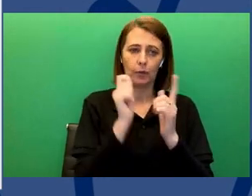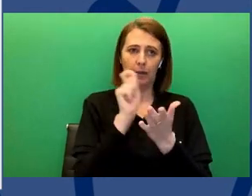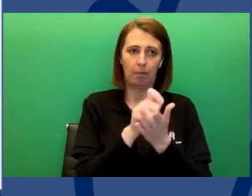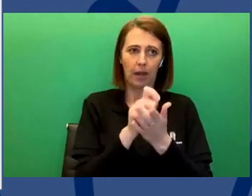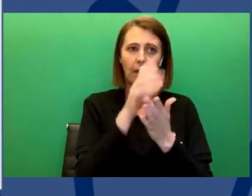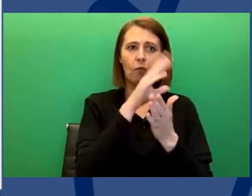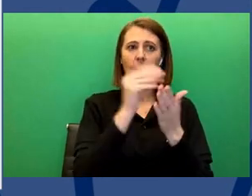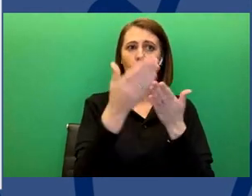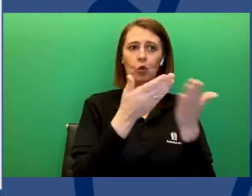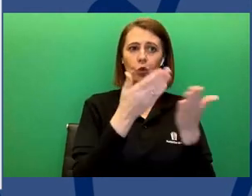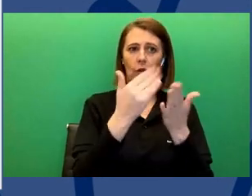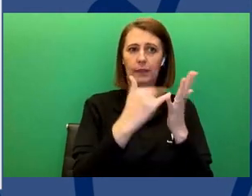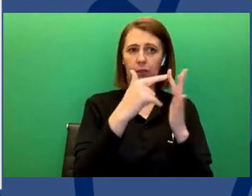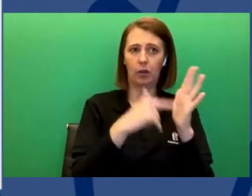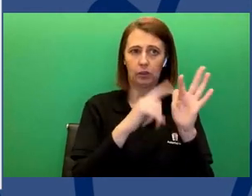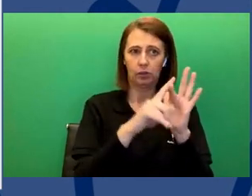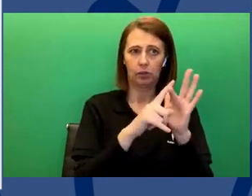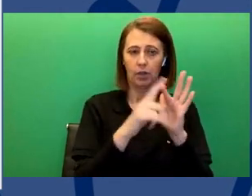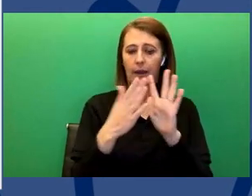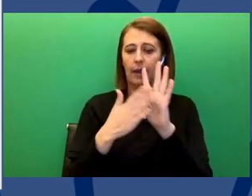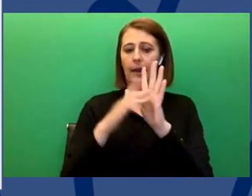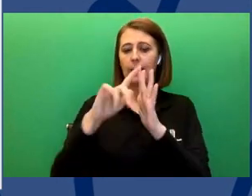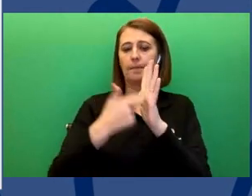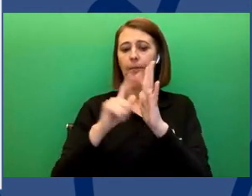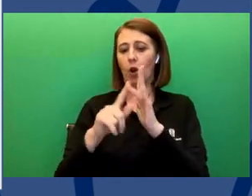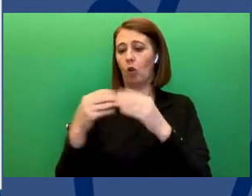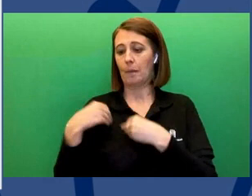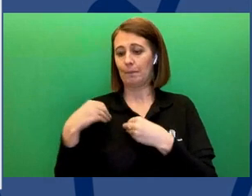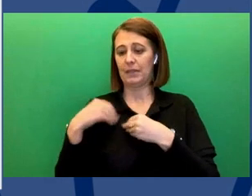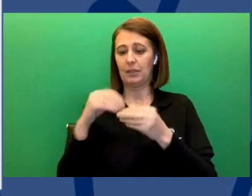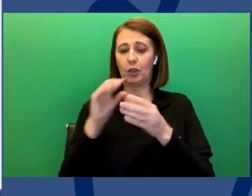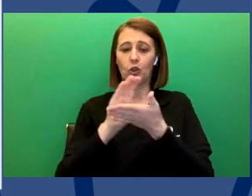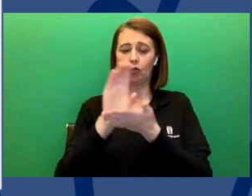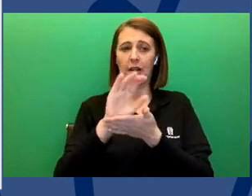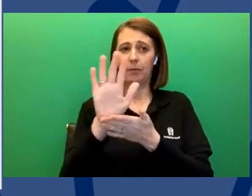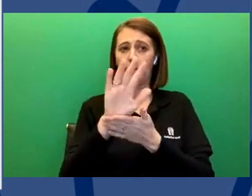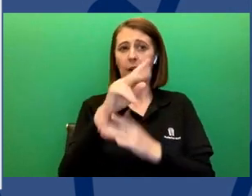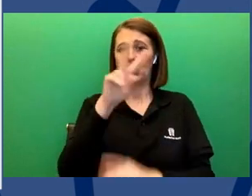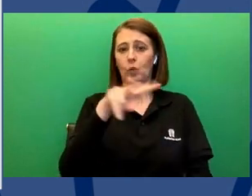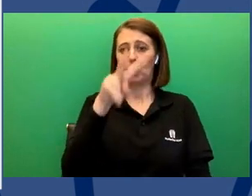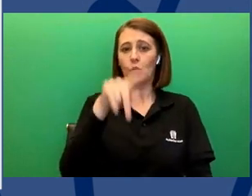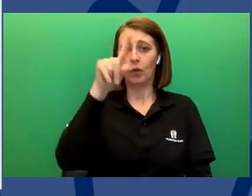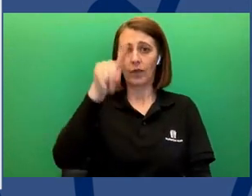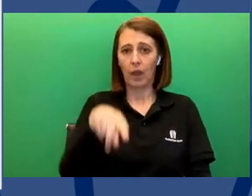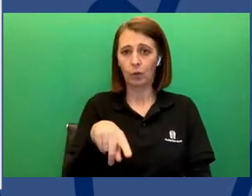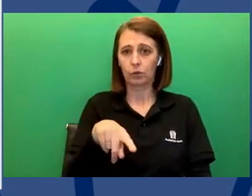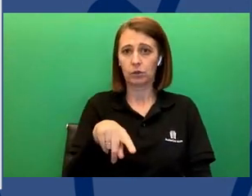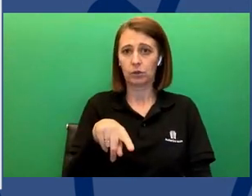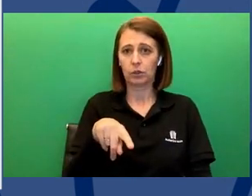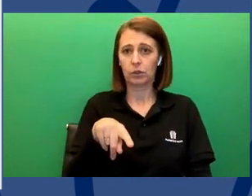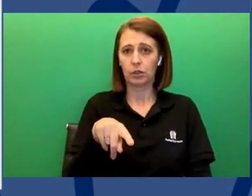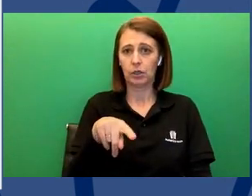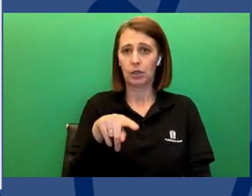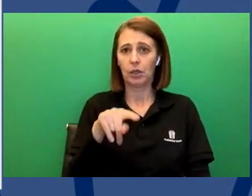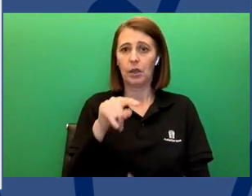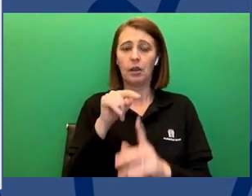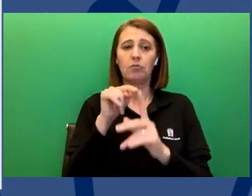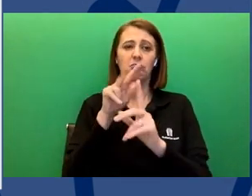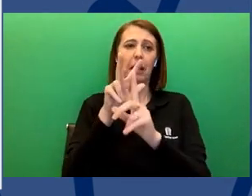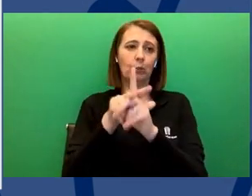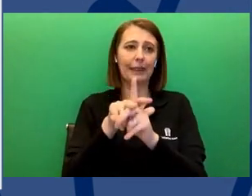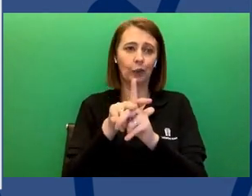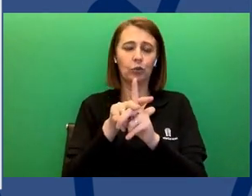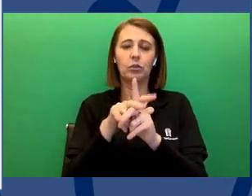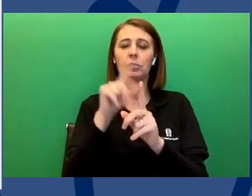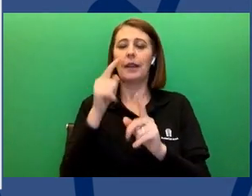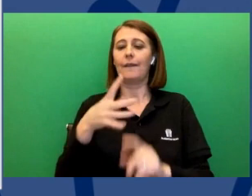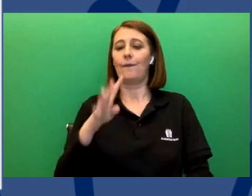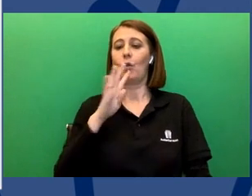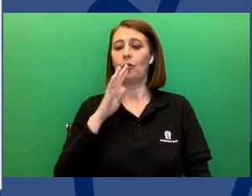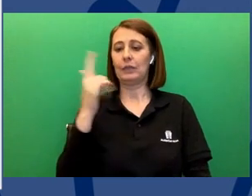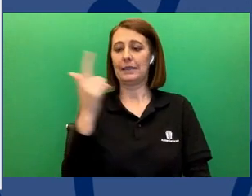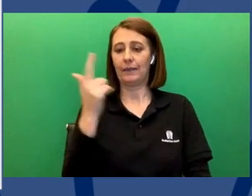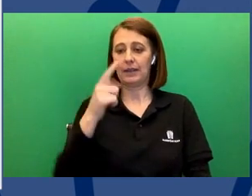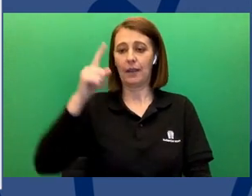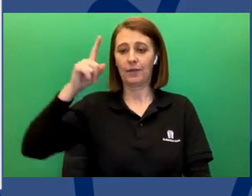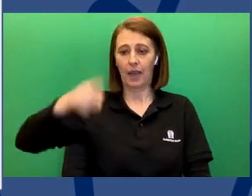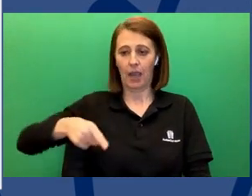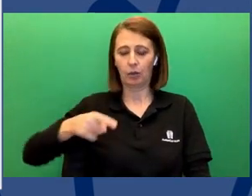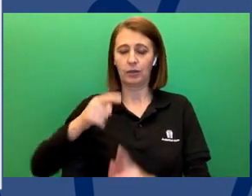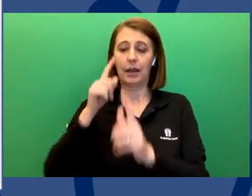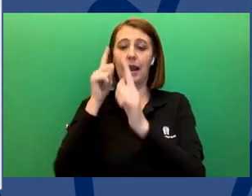site. The microbusiness grant, around 22,000 applications and 417,000 approved to be paid.